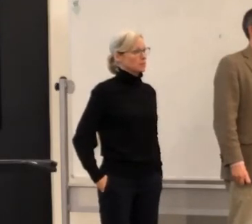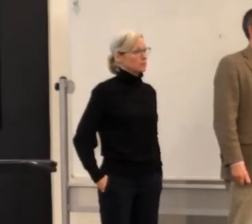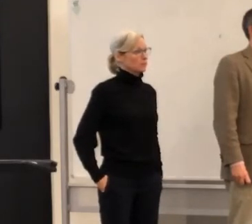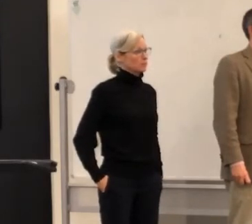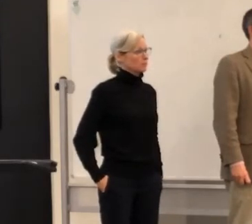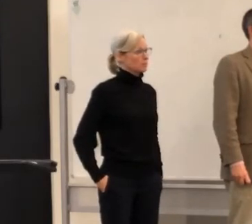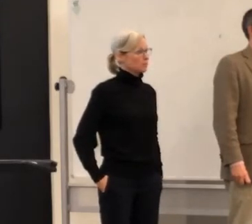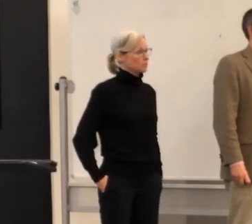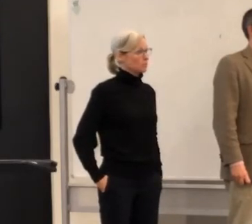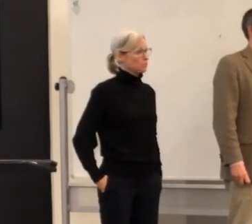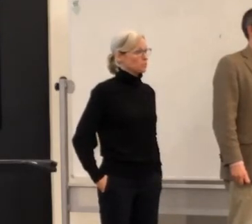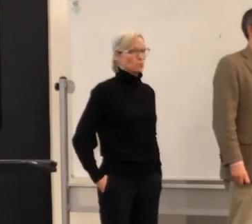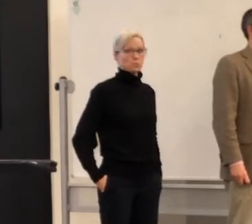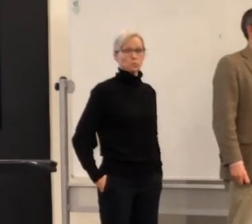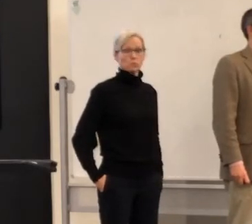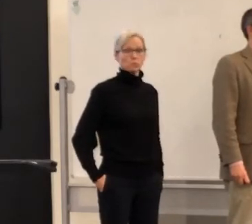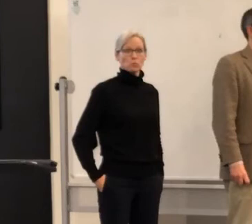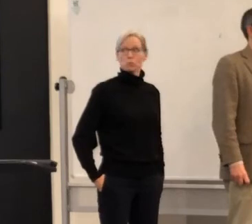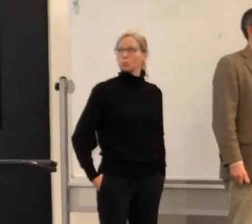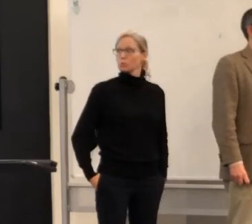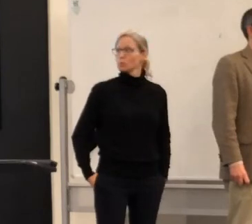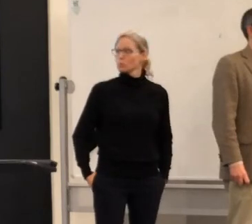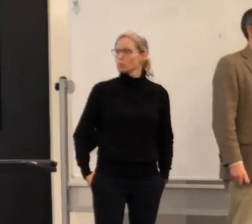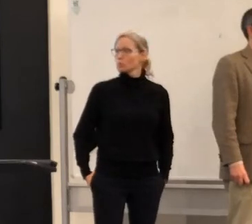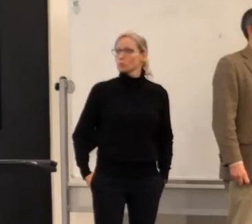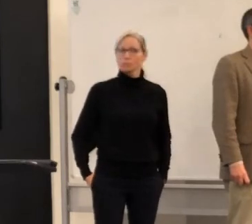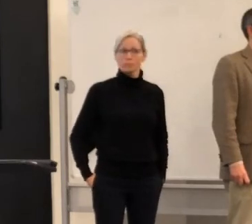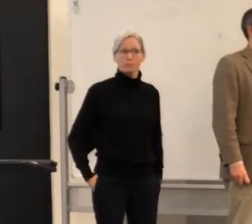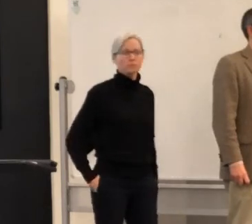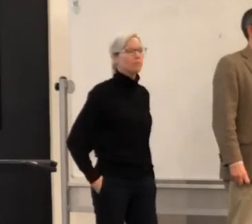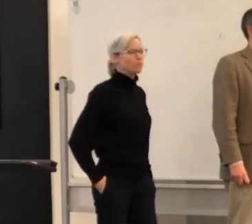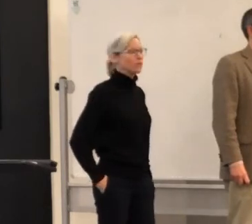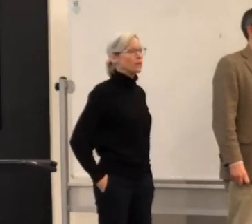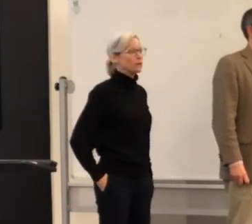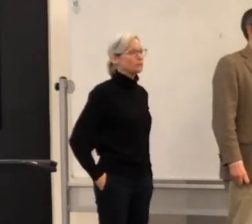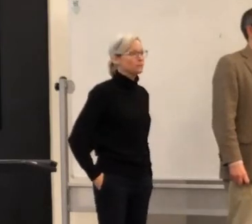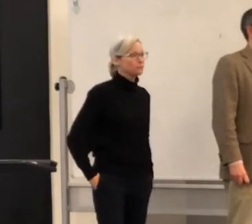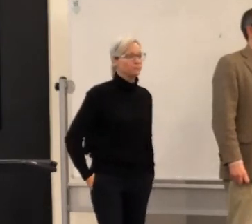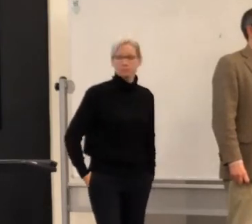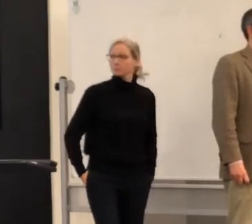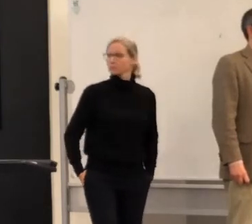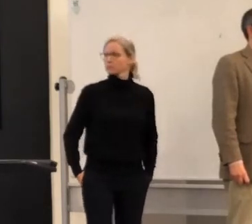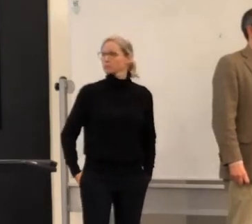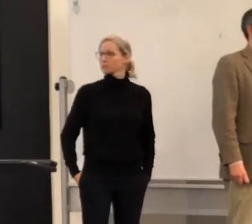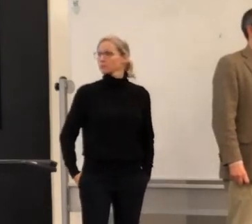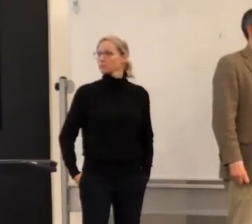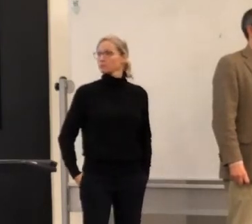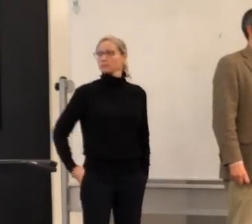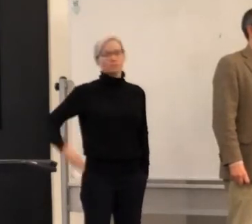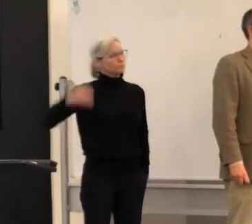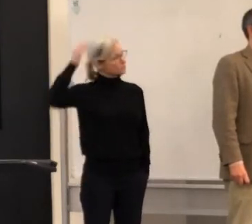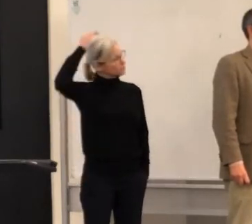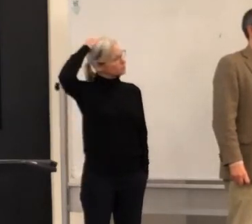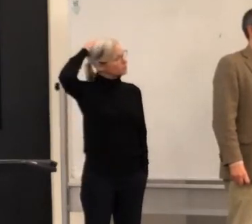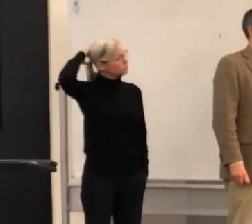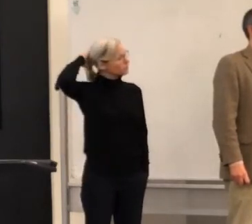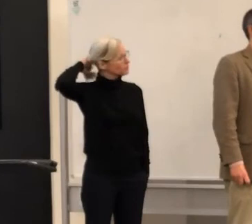to come, Ryan, and let the students ask those very questions and then also develop a strategy as a competitor